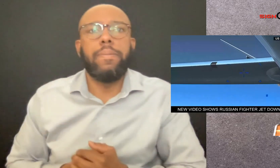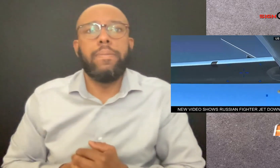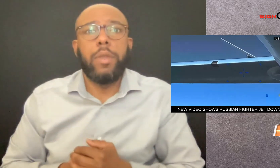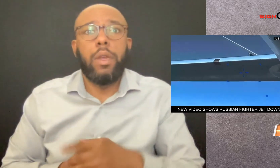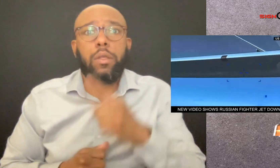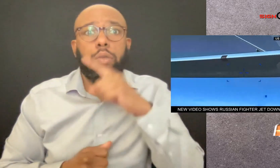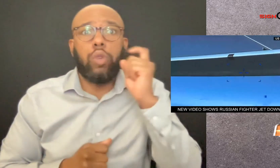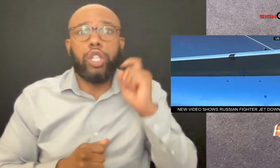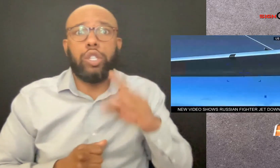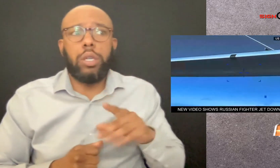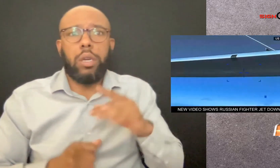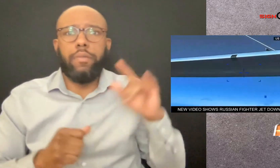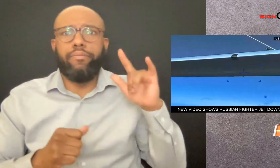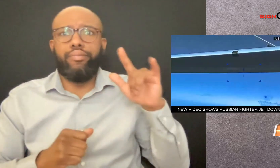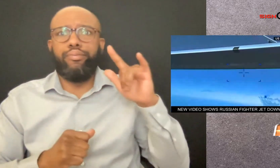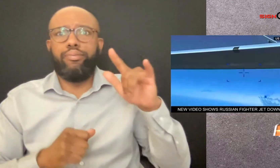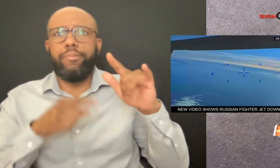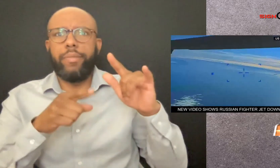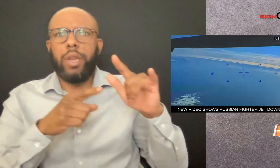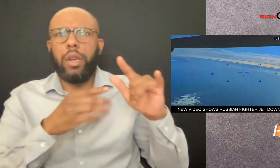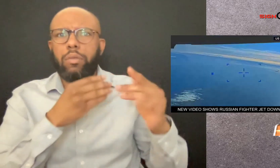Then a Russian fighter jet approaches.